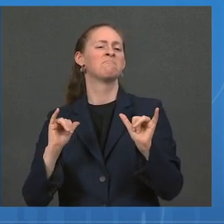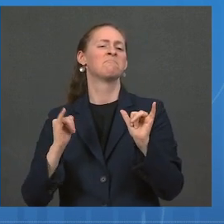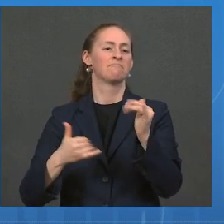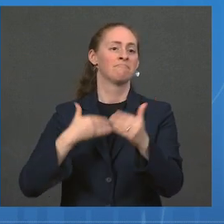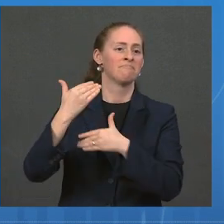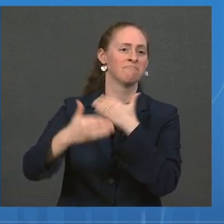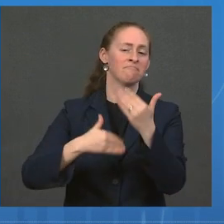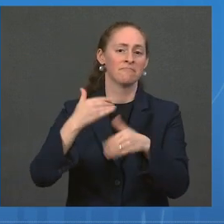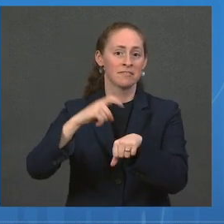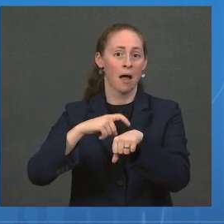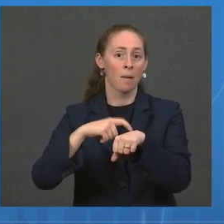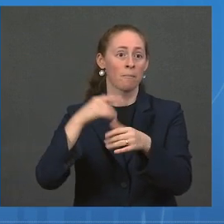as we approach the deadline.